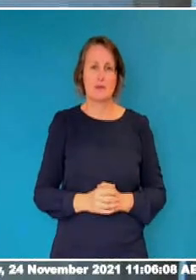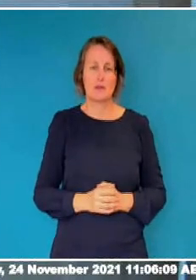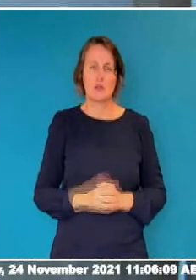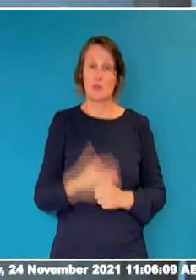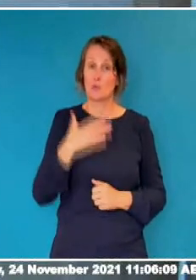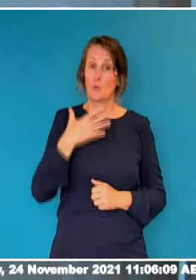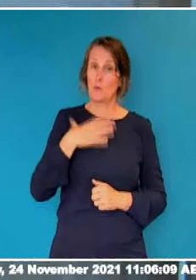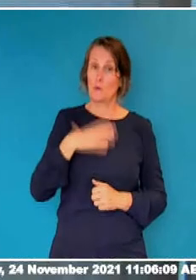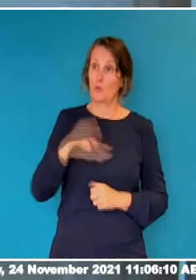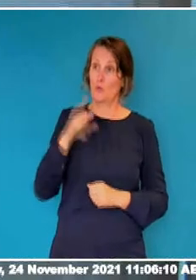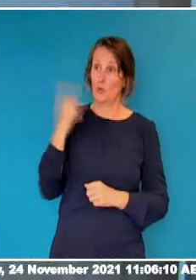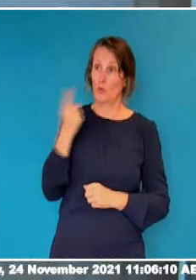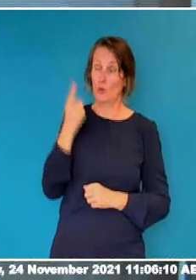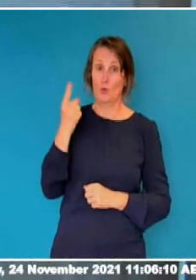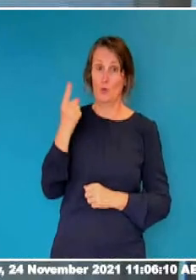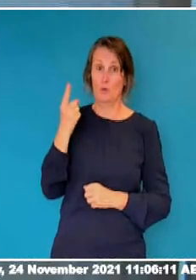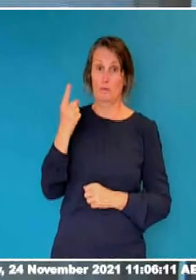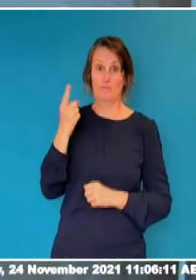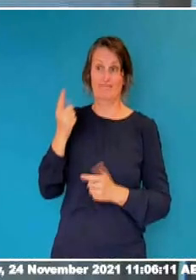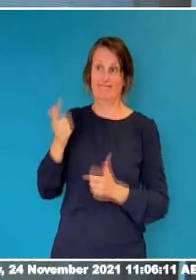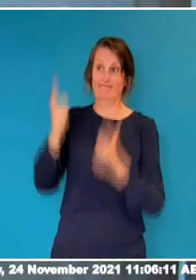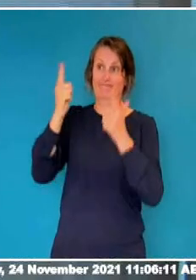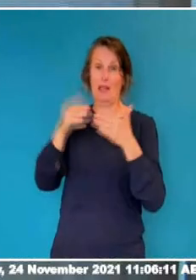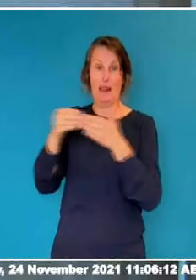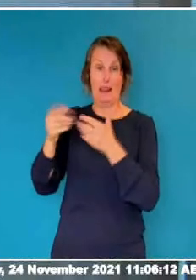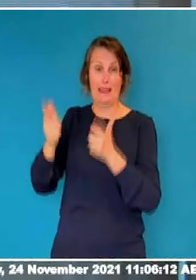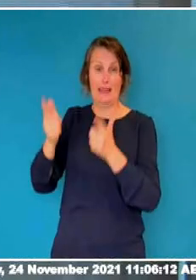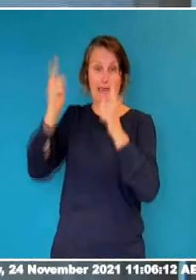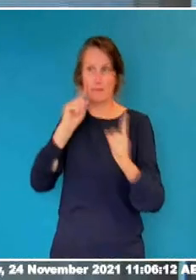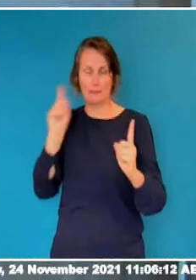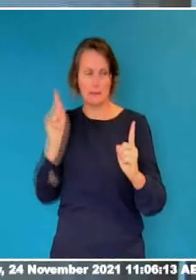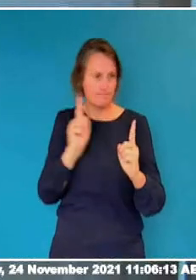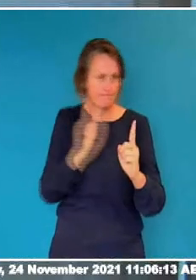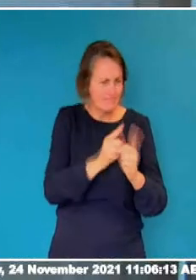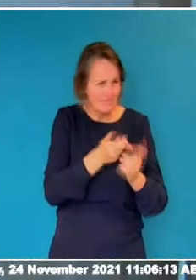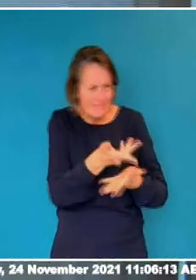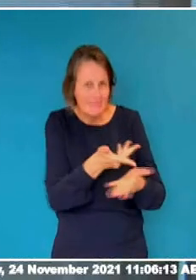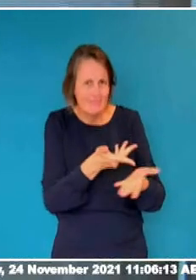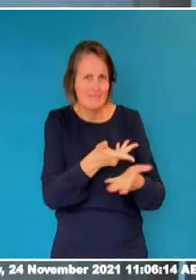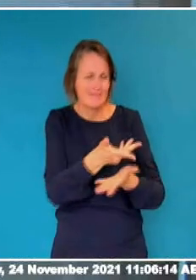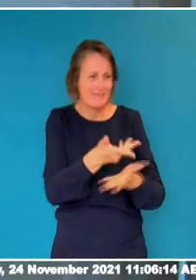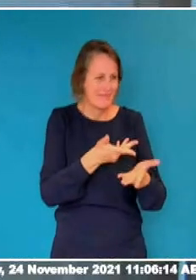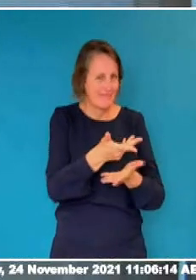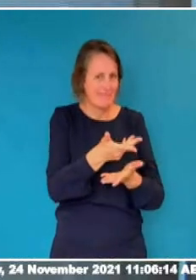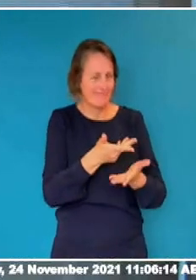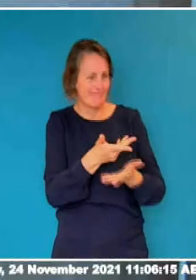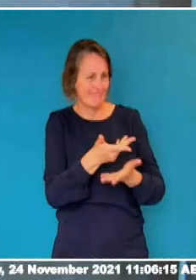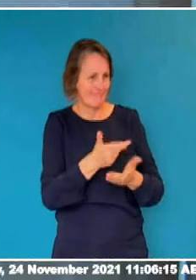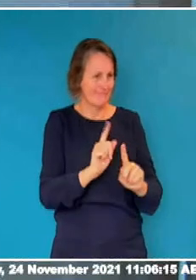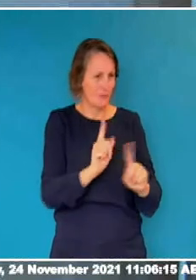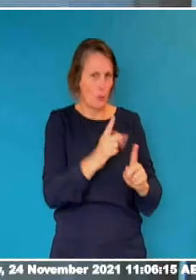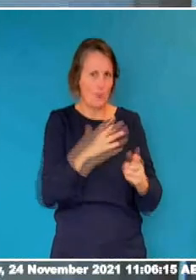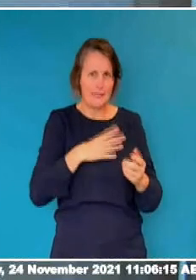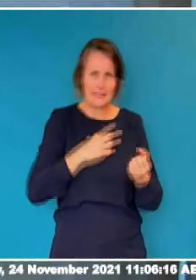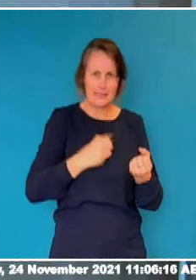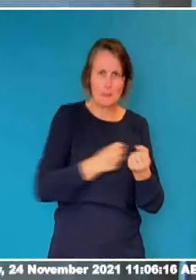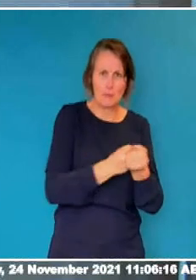those difficult conversations and to be aware of what we can do to